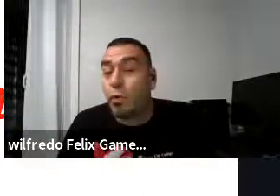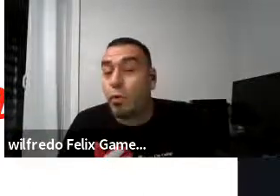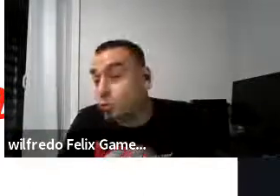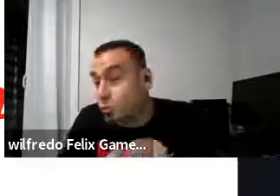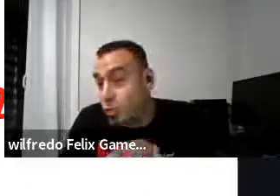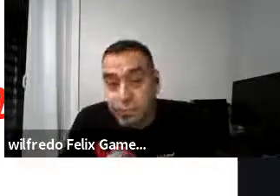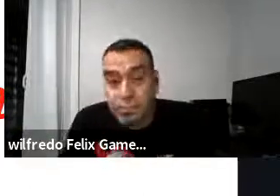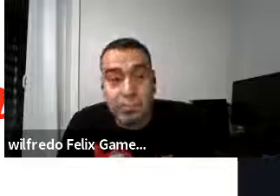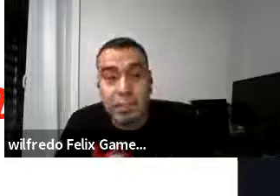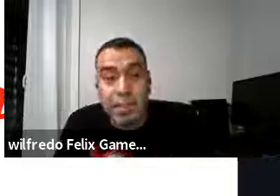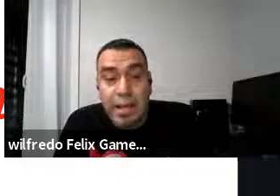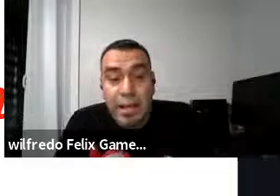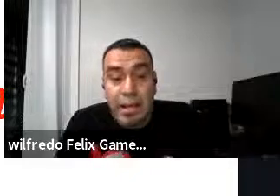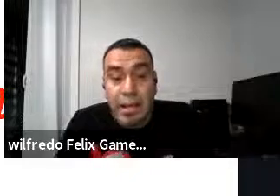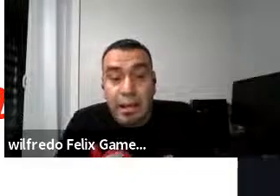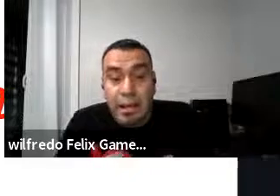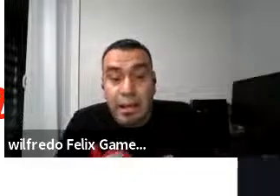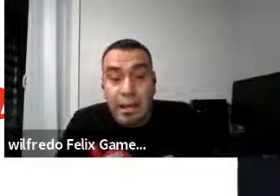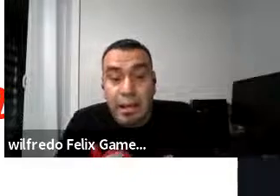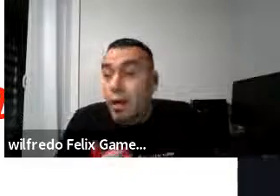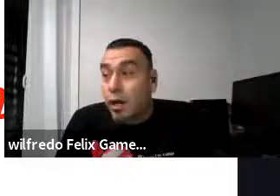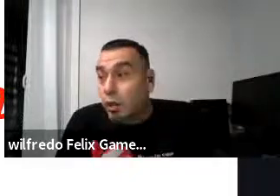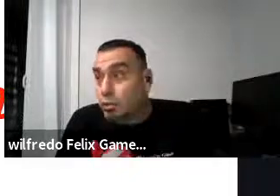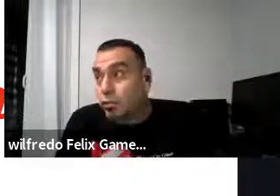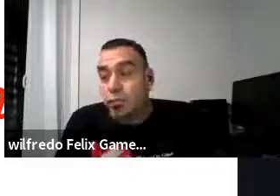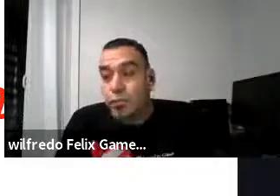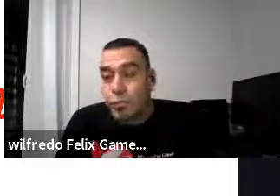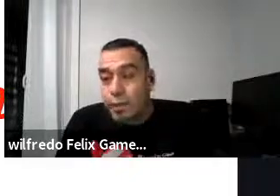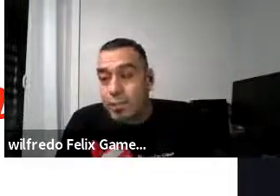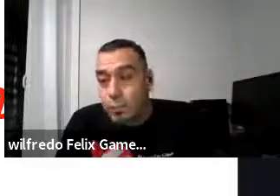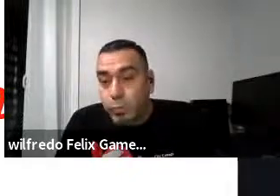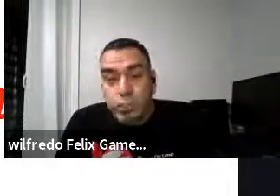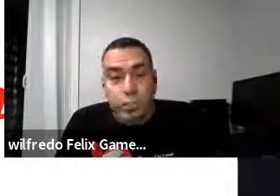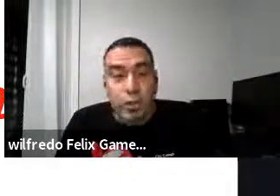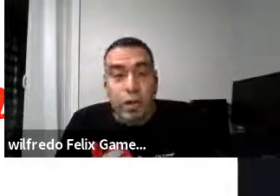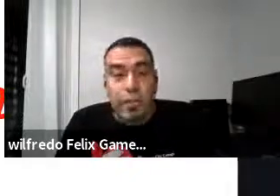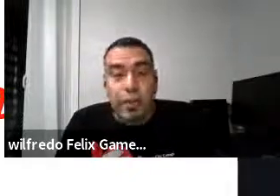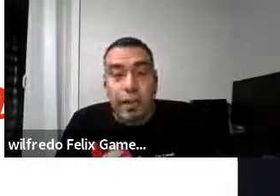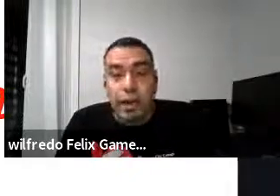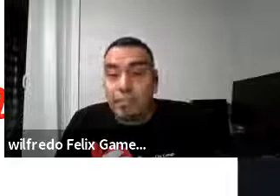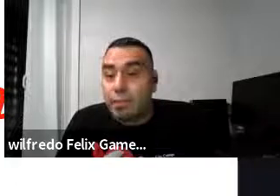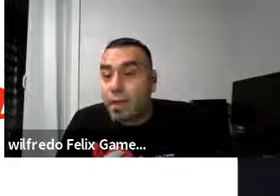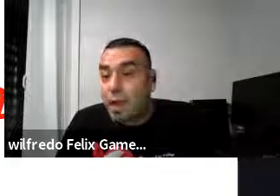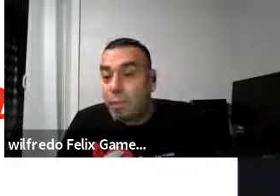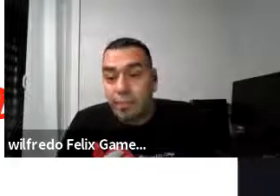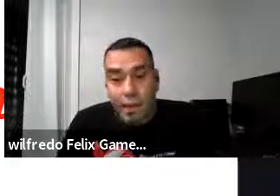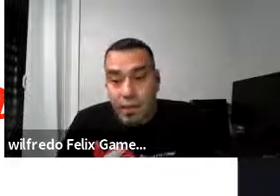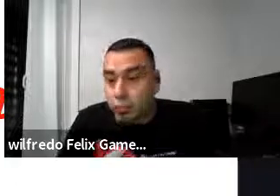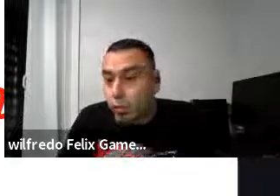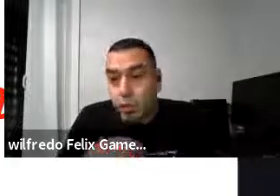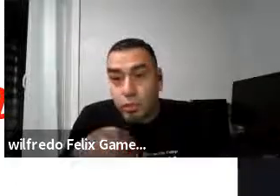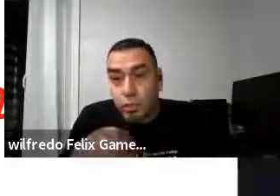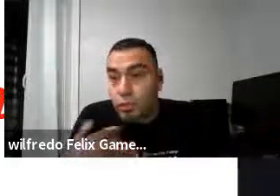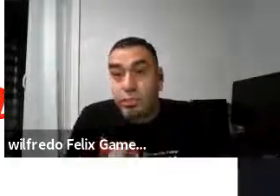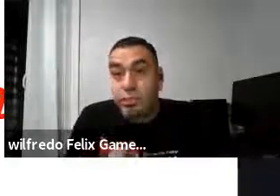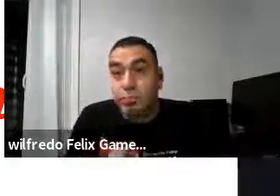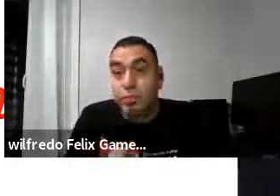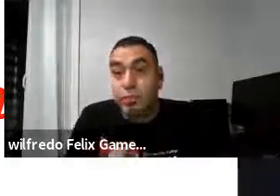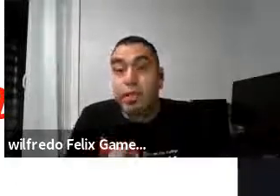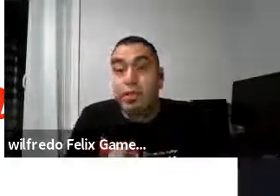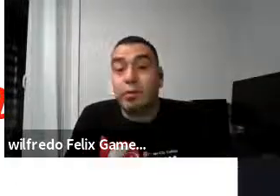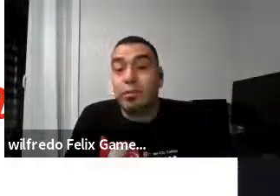programs or services. Also, for them, this population is the one that if they become if they have any trouble the 30s most likely